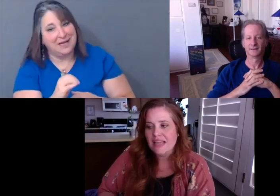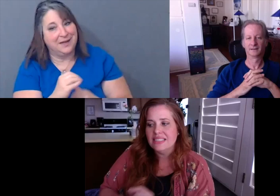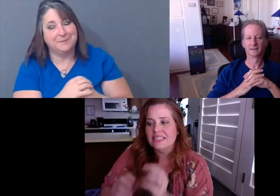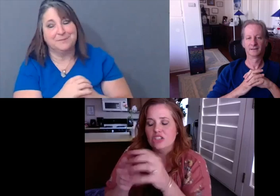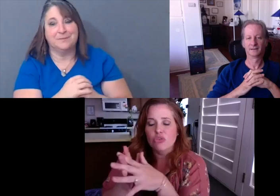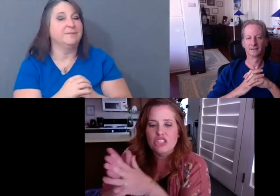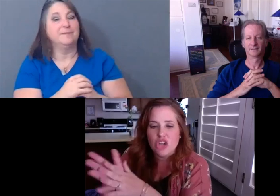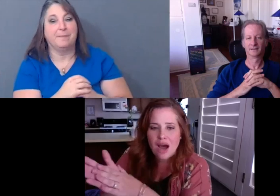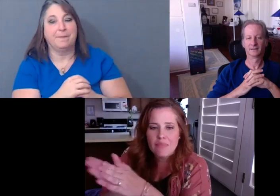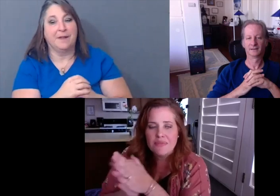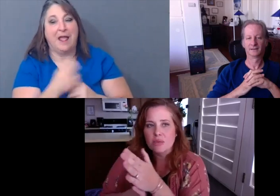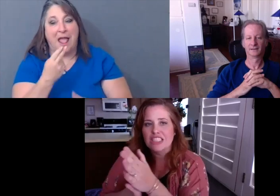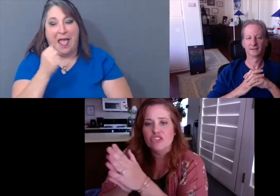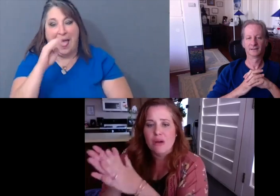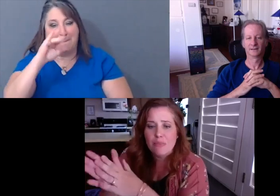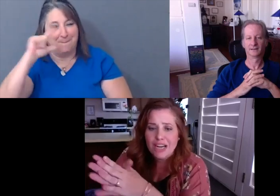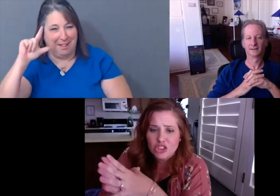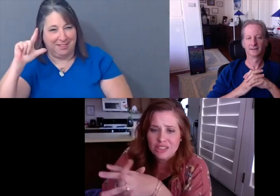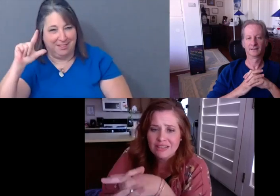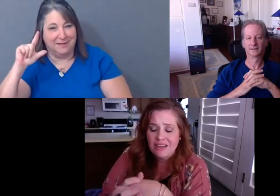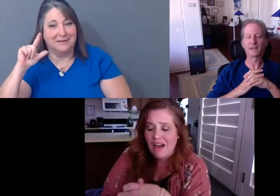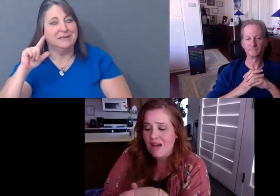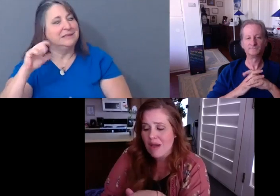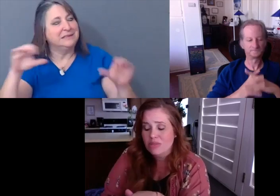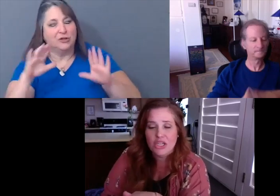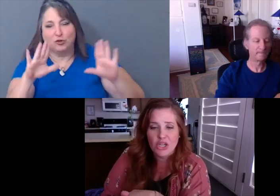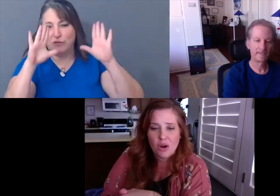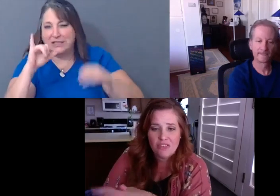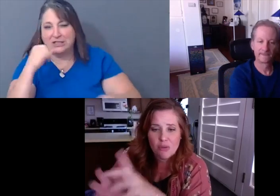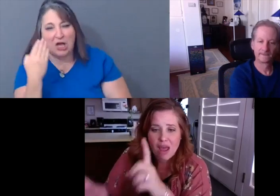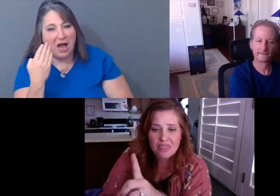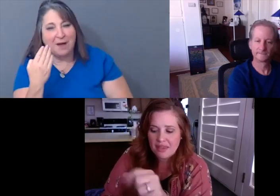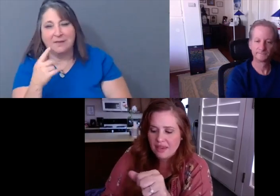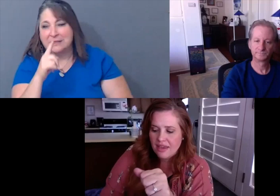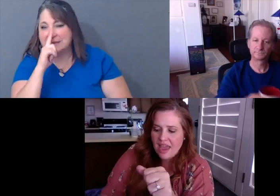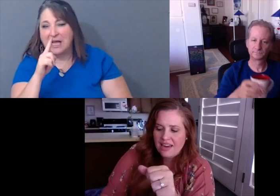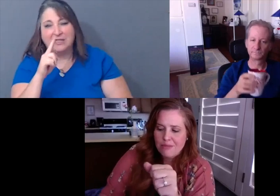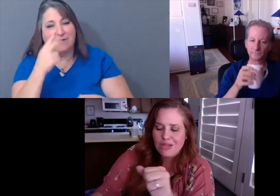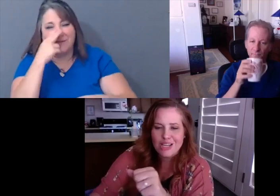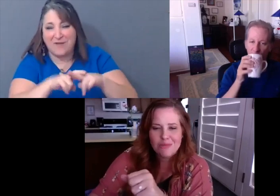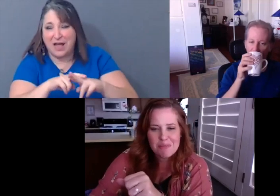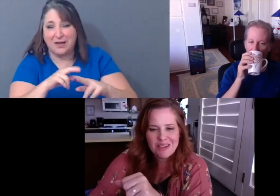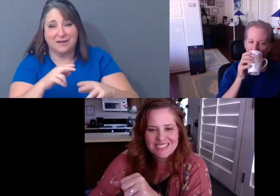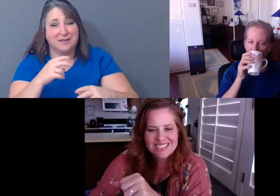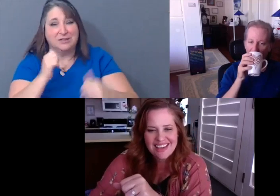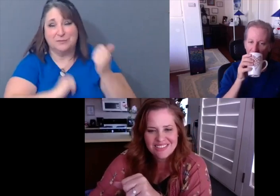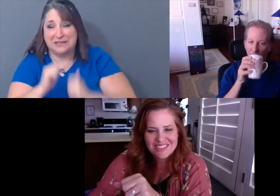They did such a great job, that was such a fun production. I was in New York for my... And remember I talked about being on set